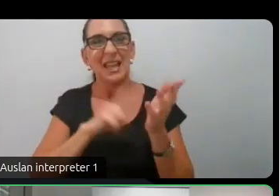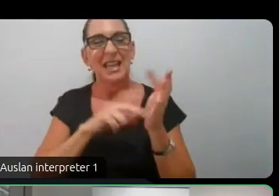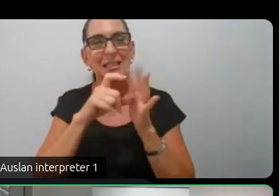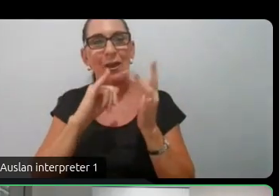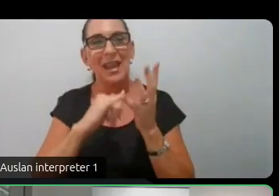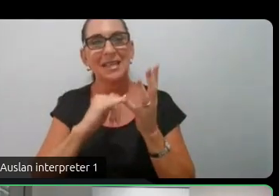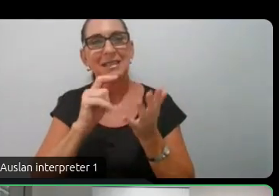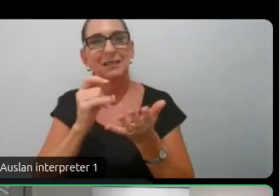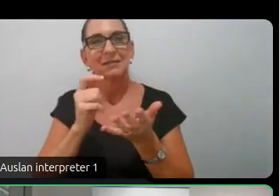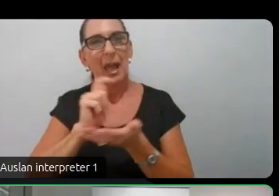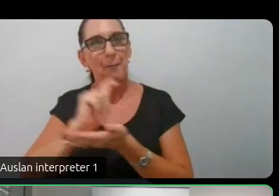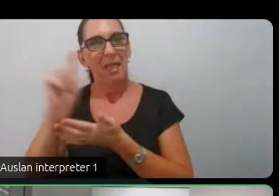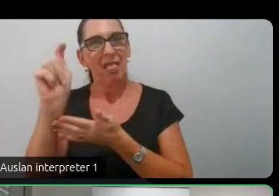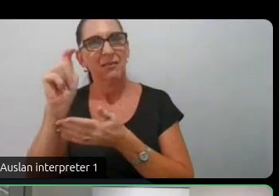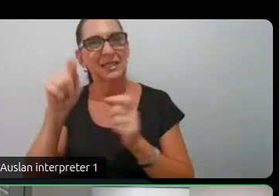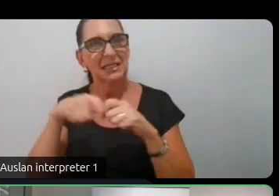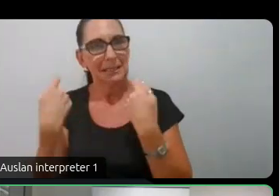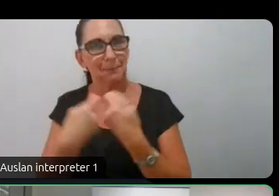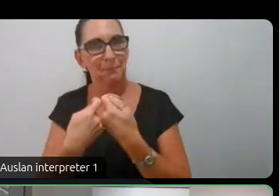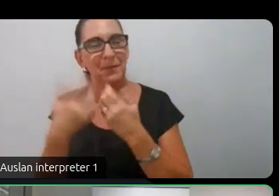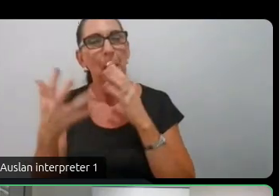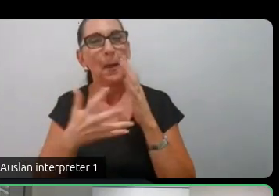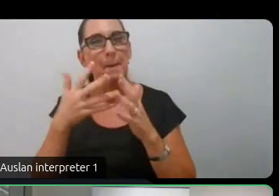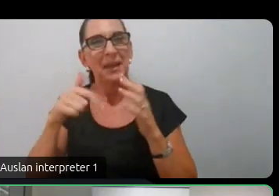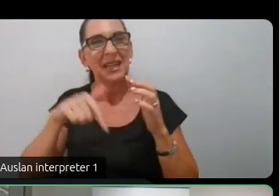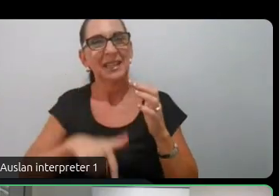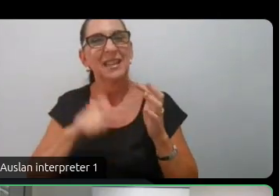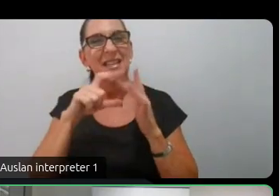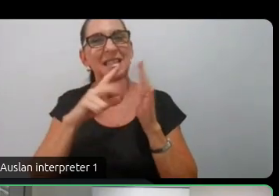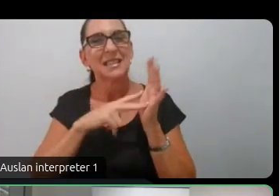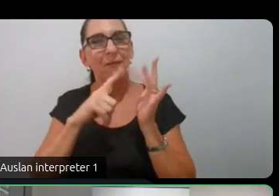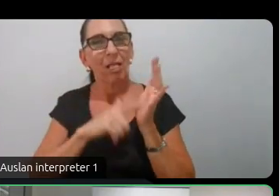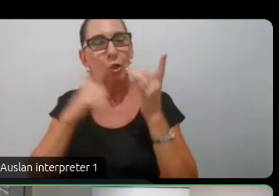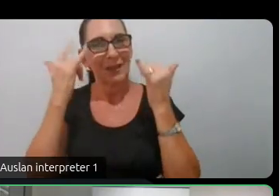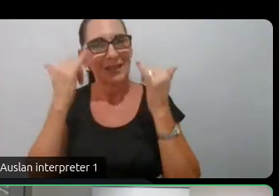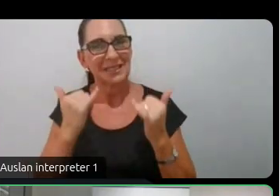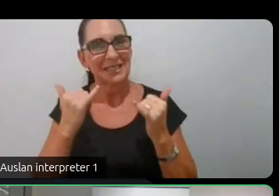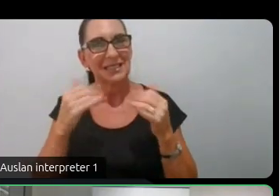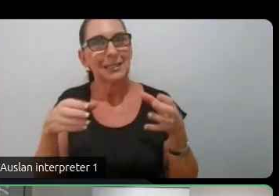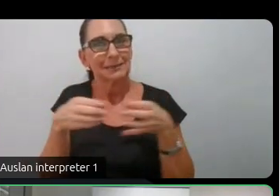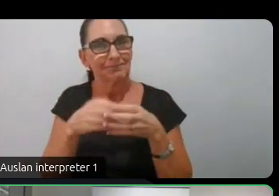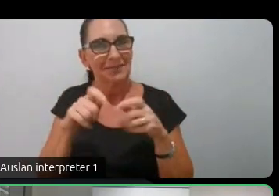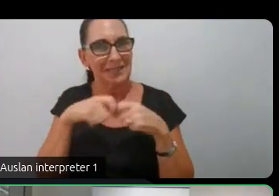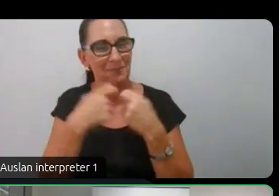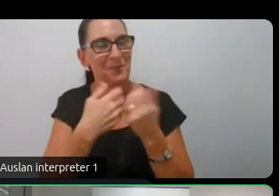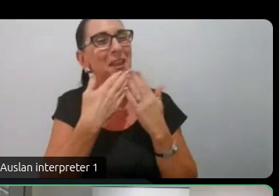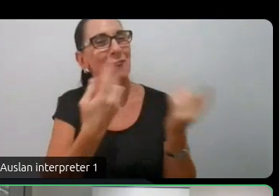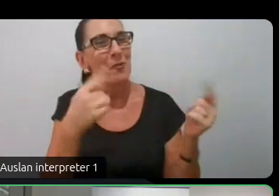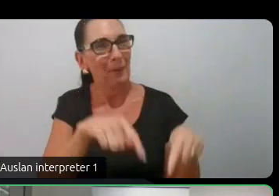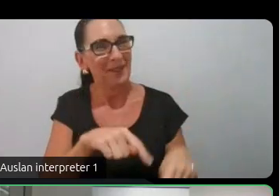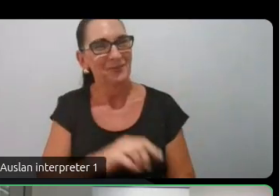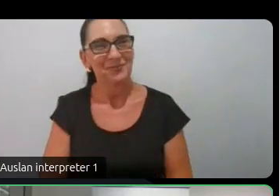part of our civil justice services division here at Legal Aid. Thank you for being here today.